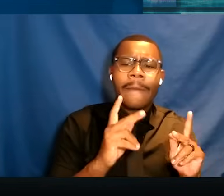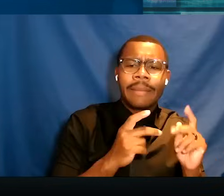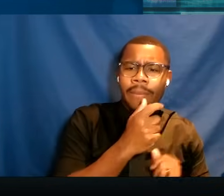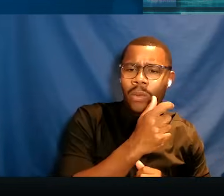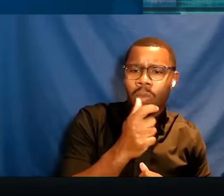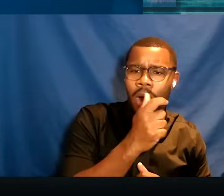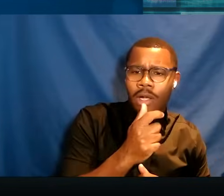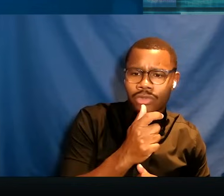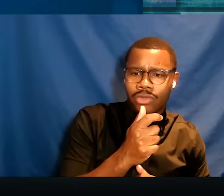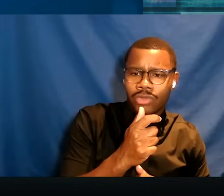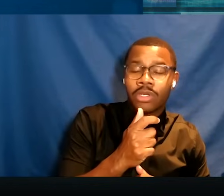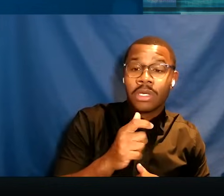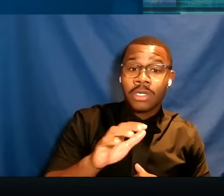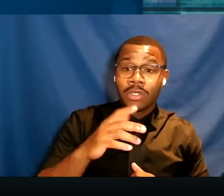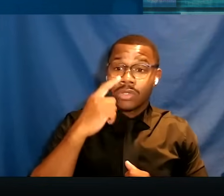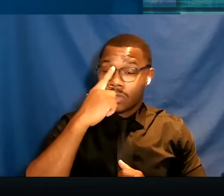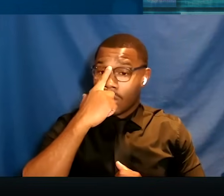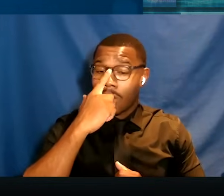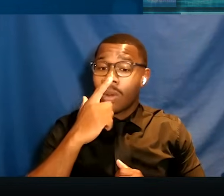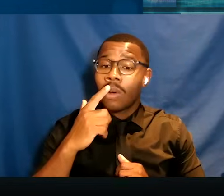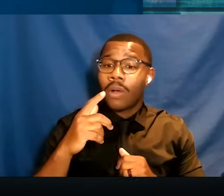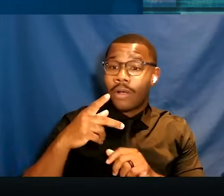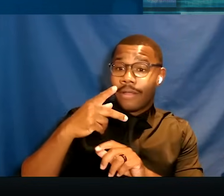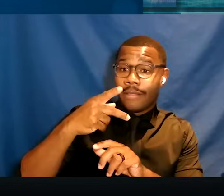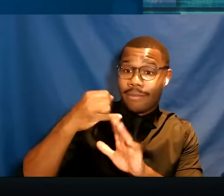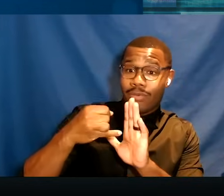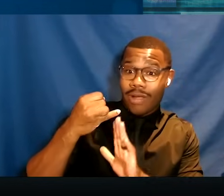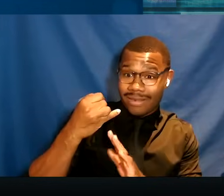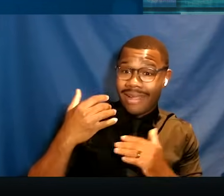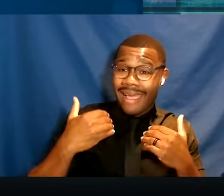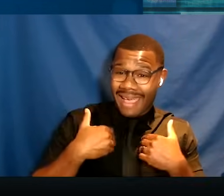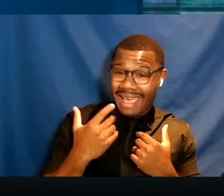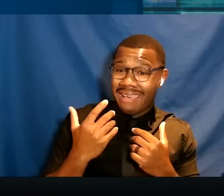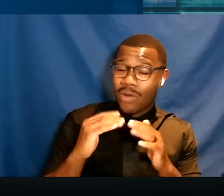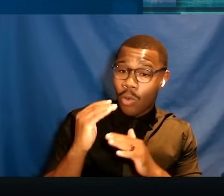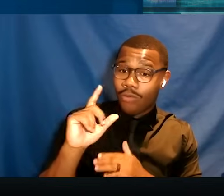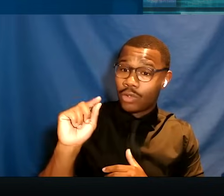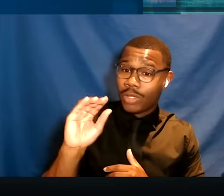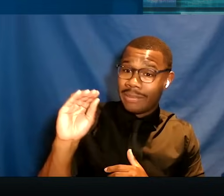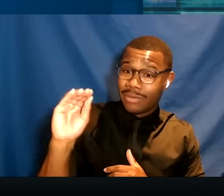the projects on streaming that hit more than 20% of the domestic viewers, subscribers having viewed it,